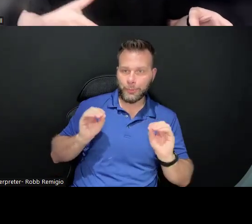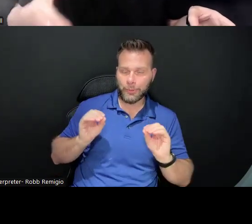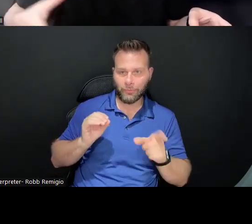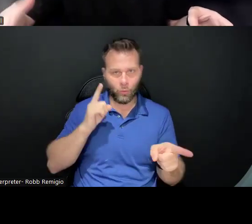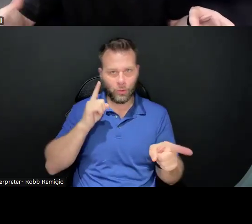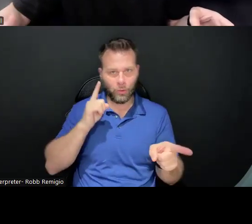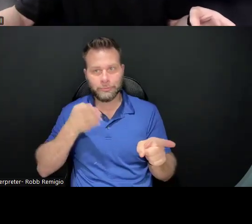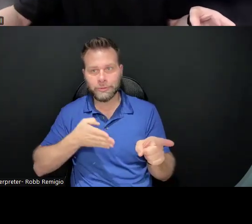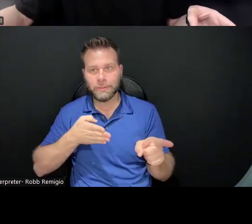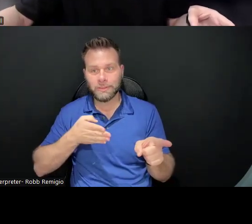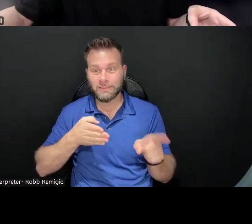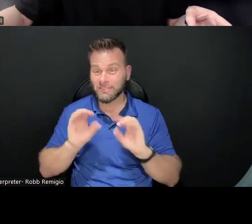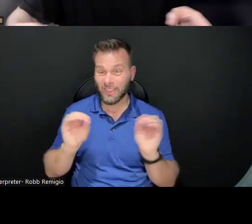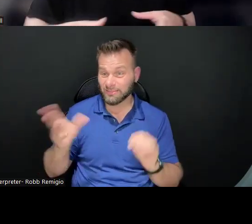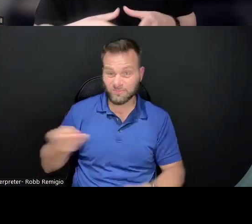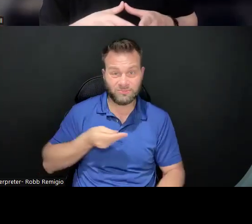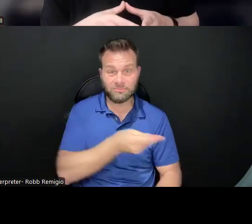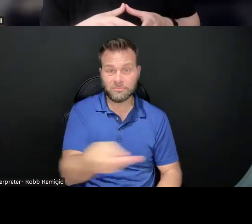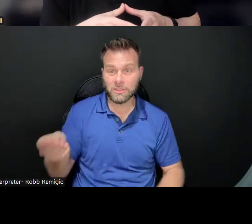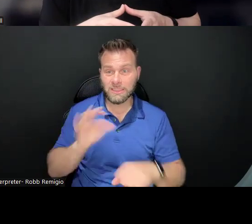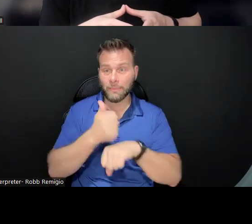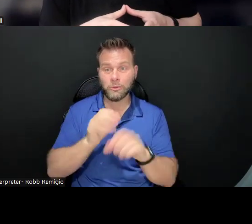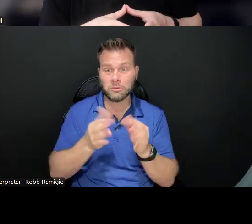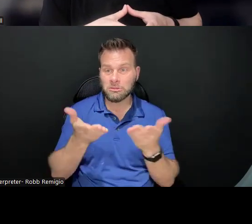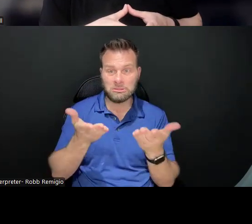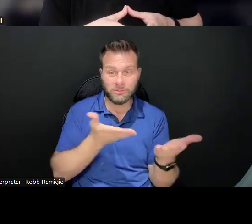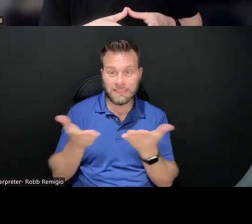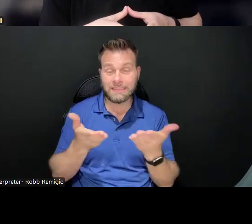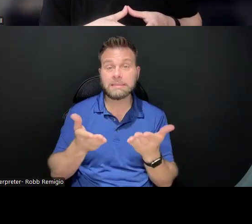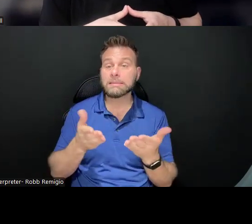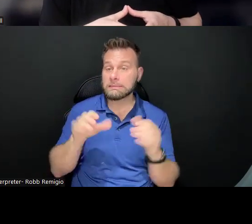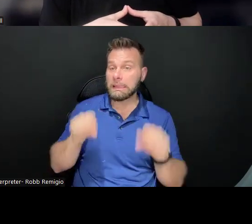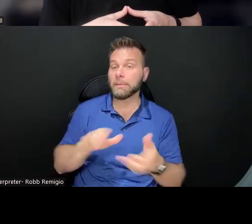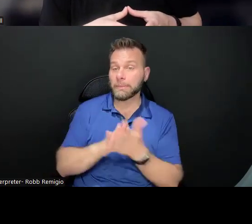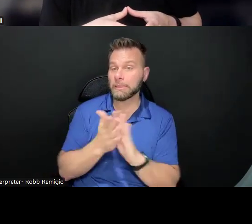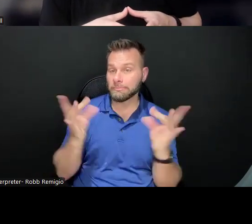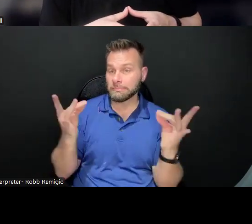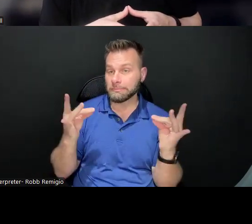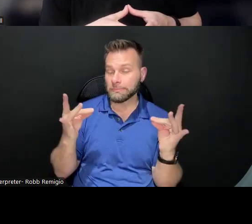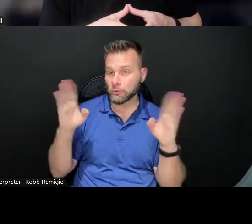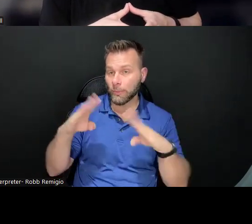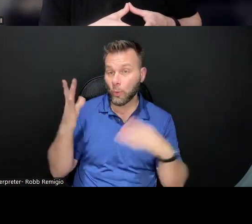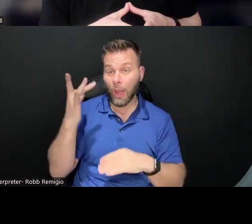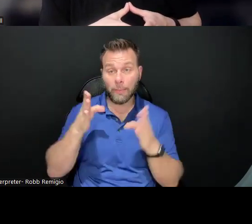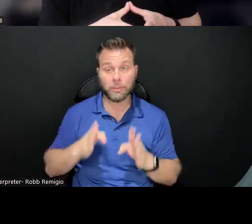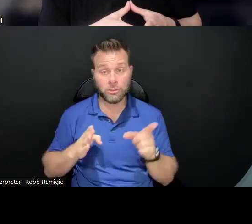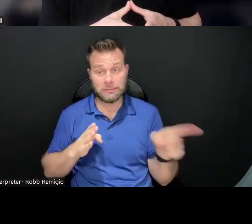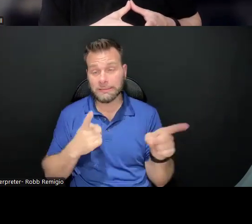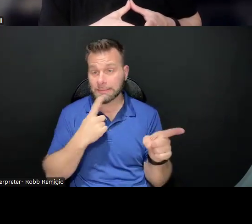to us, or for the -- to the best of our knowledge, not to anybody That can get you into hot Because somebody could make a